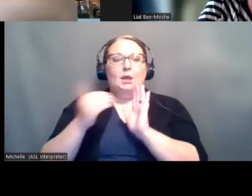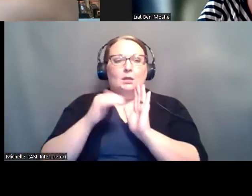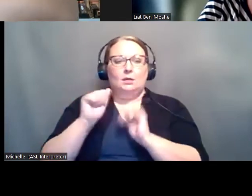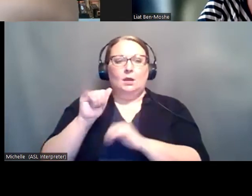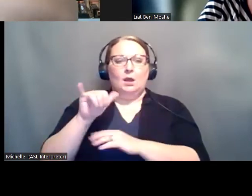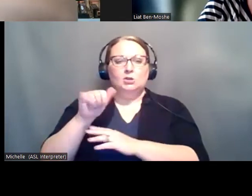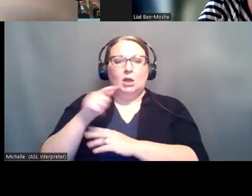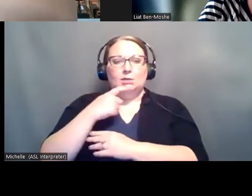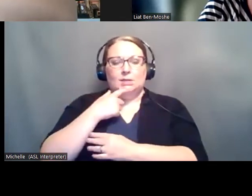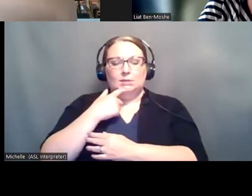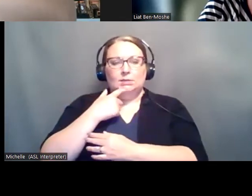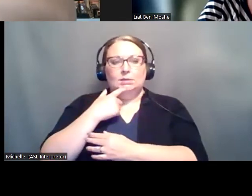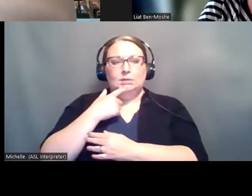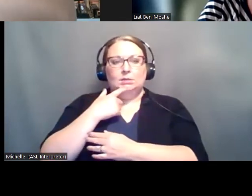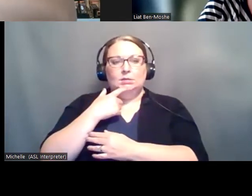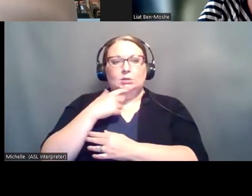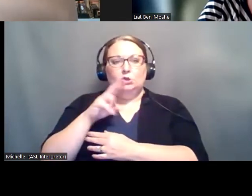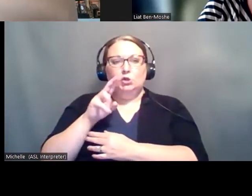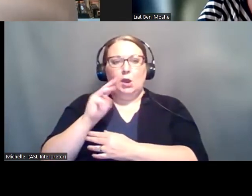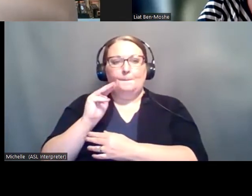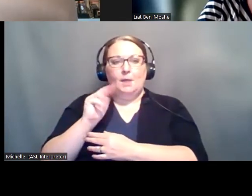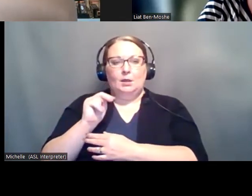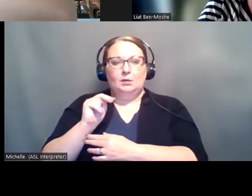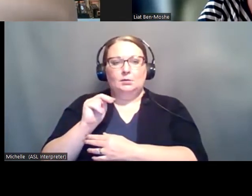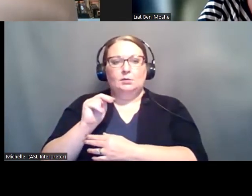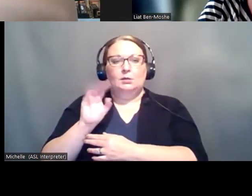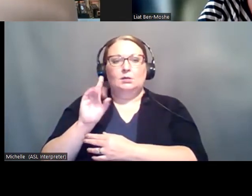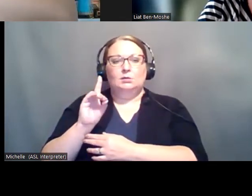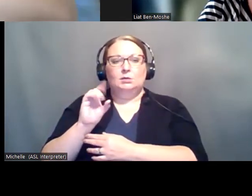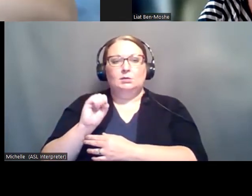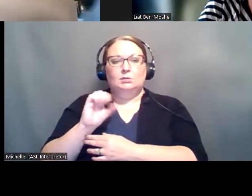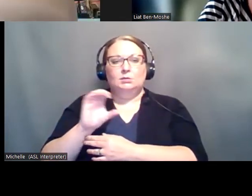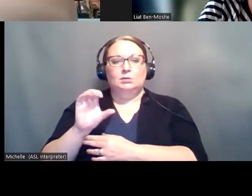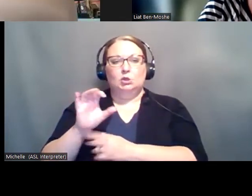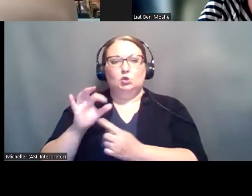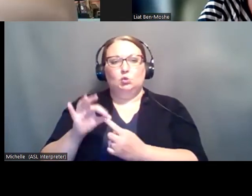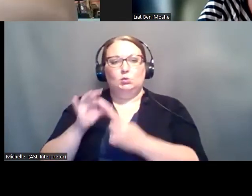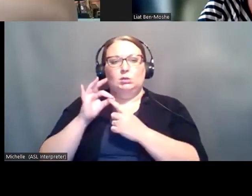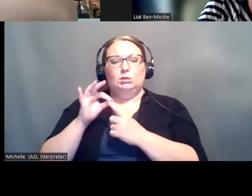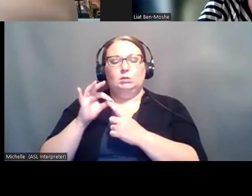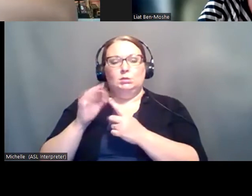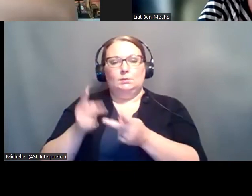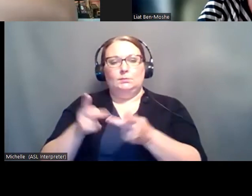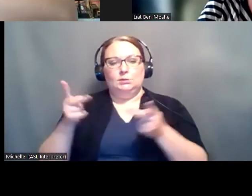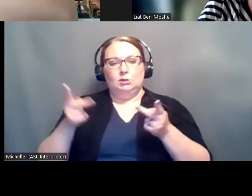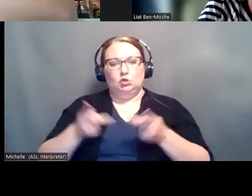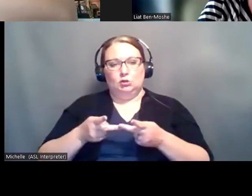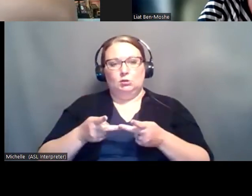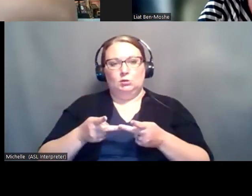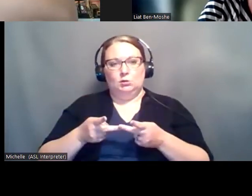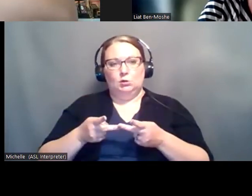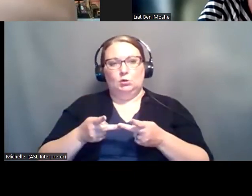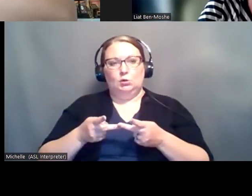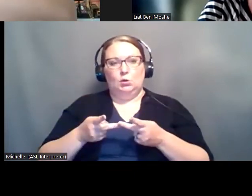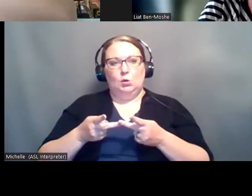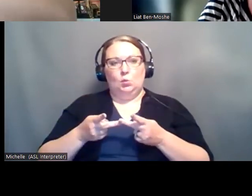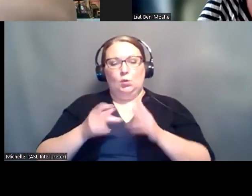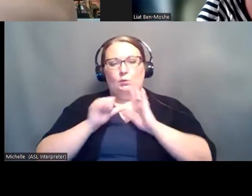the U of M's DSCC is kind of in a unique position in that we were featured in places like "The New York Times"